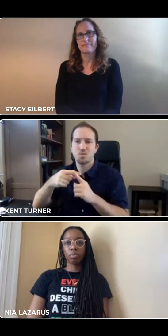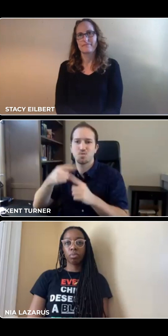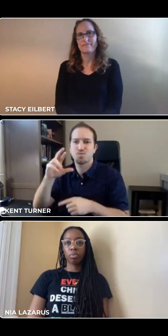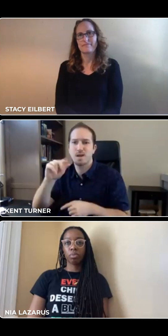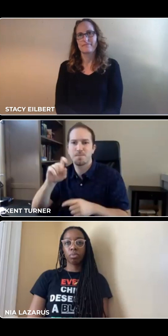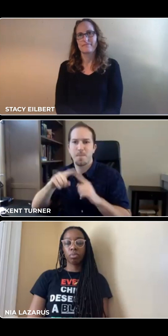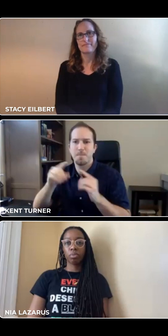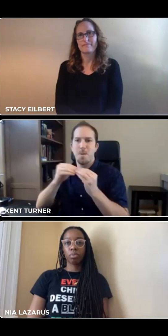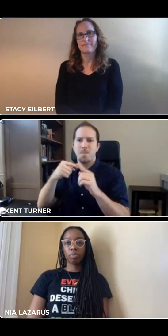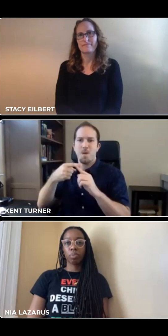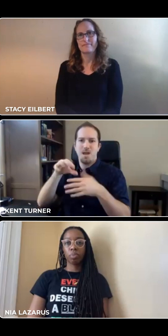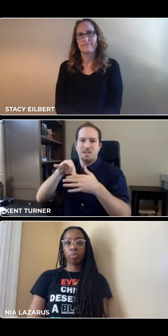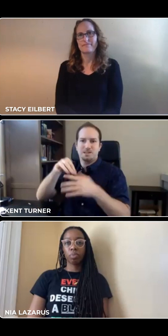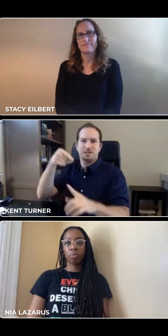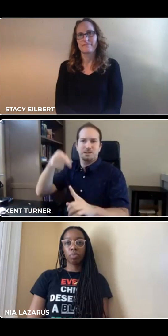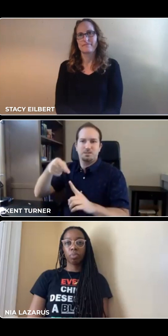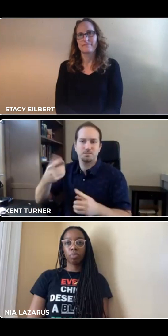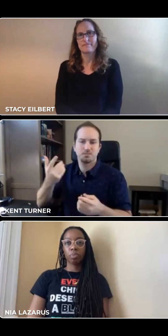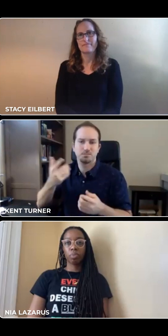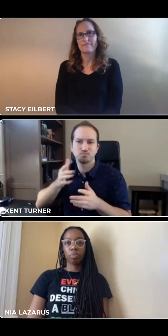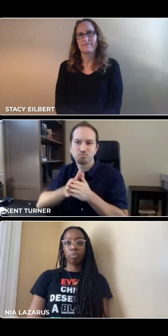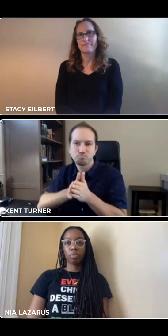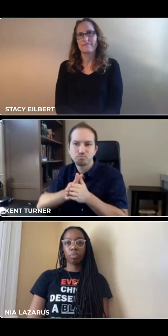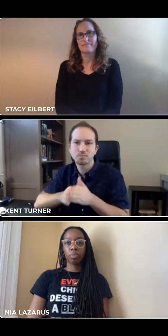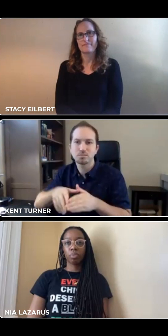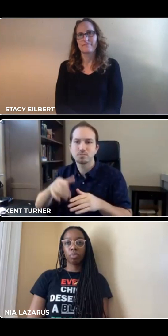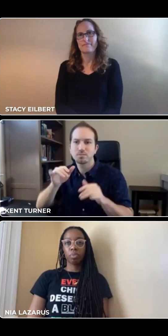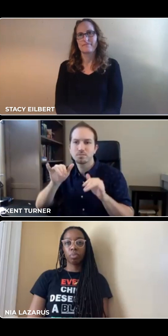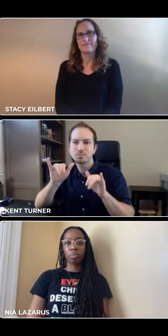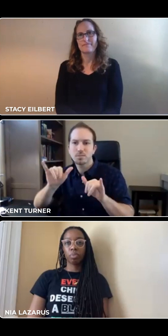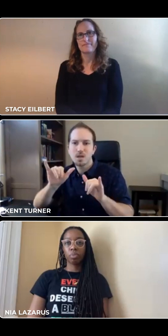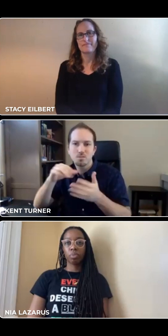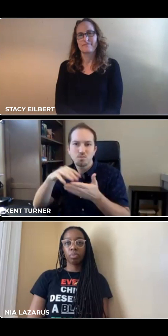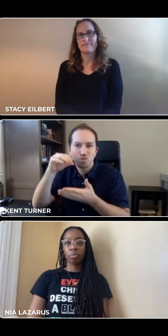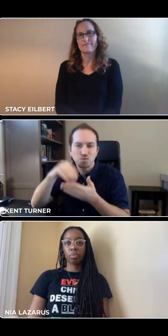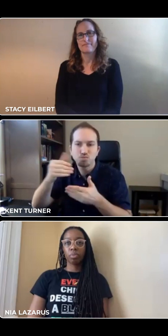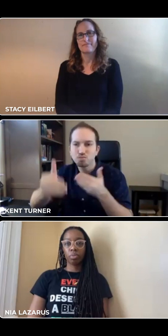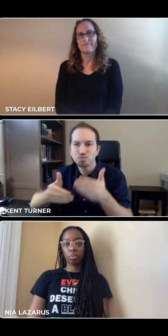my kids have access to videos like that. And I think it's less about grading and grades,